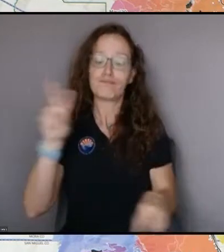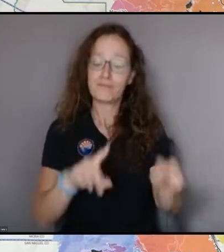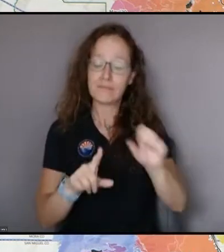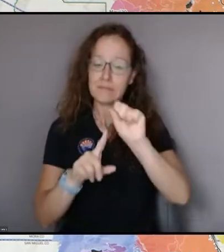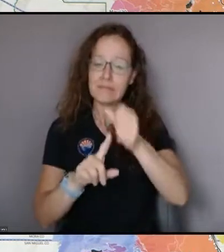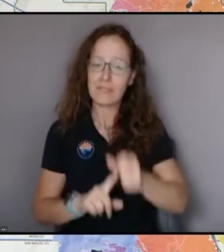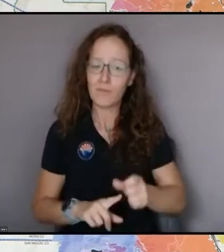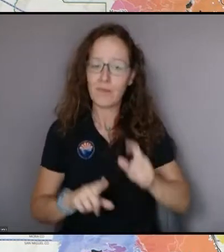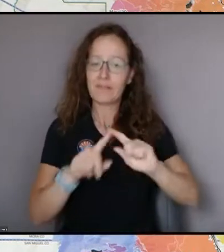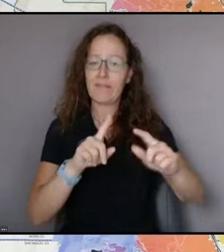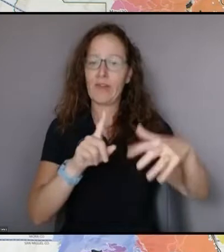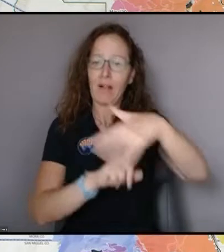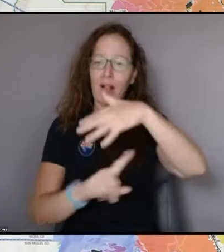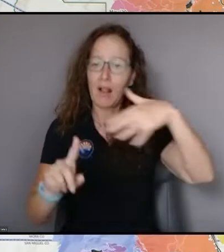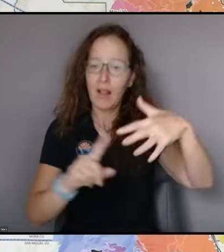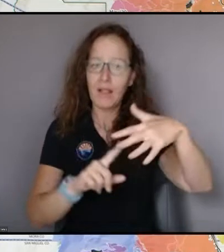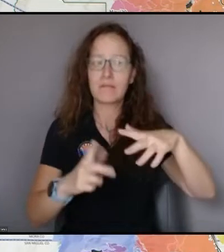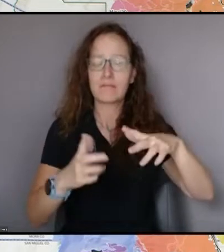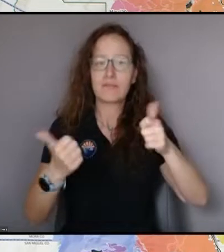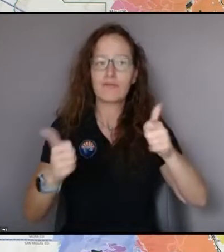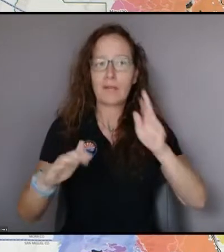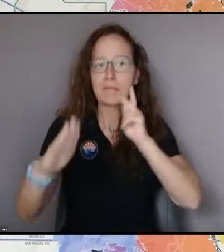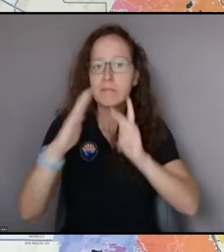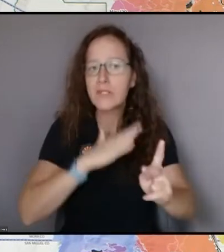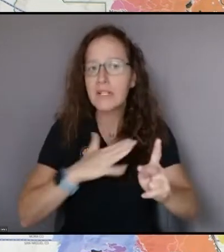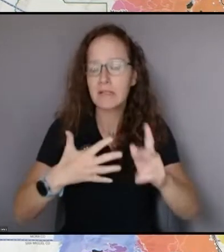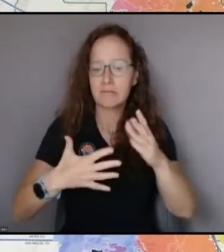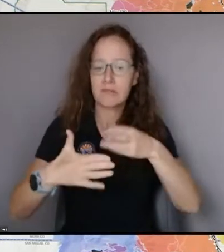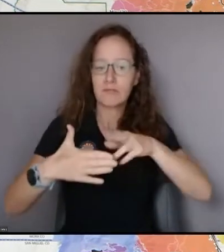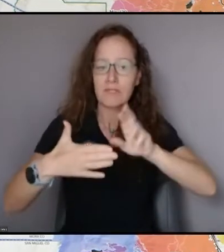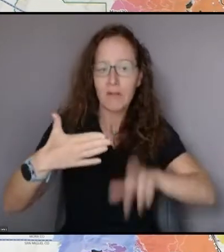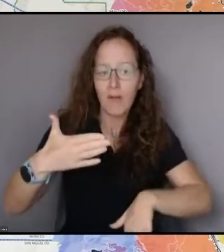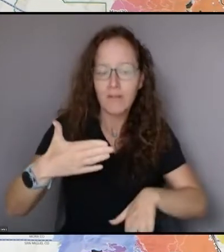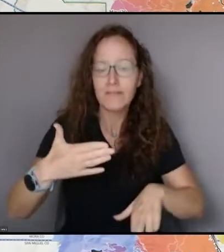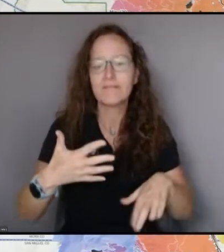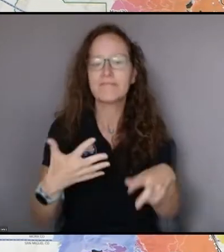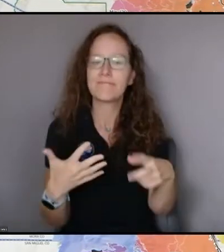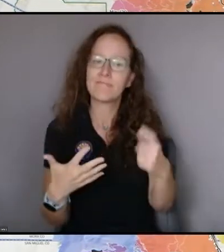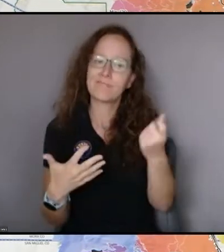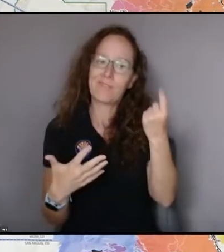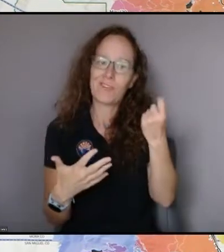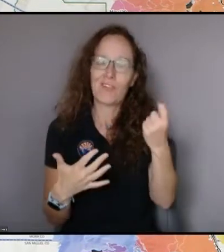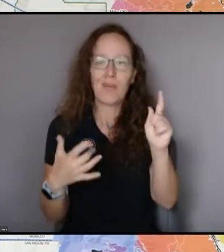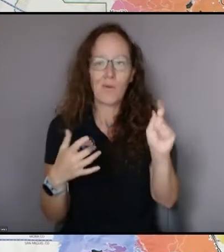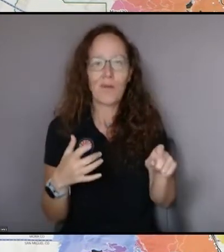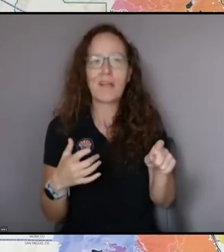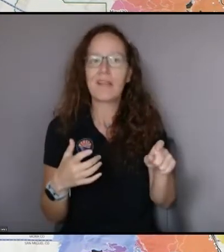try to reduce the negative impact of false assumptions in our planning. And some ways I think might be useful to